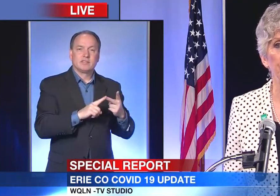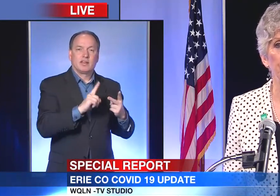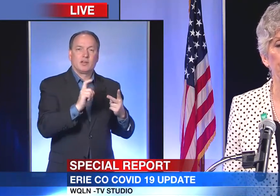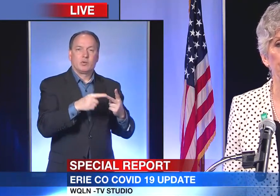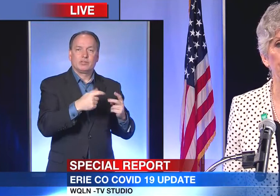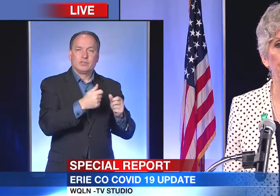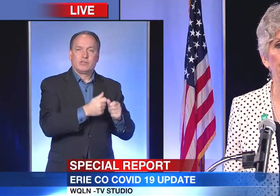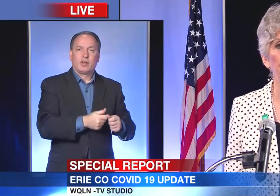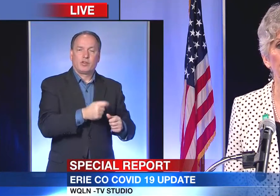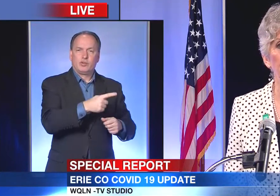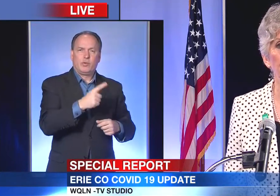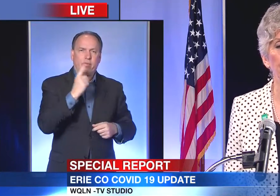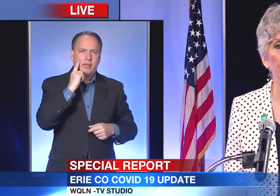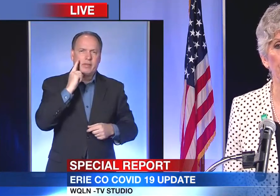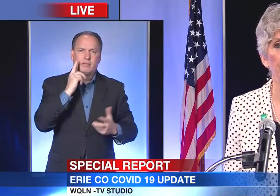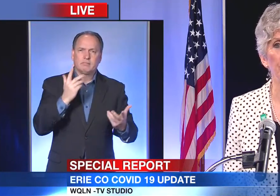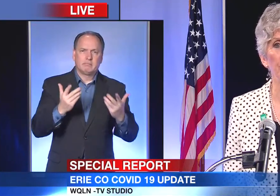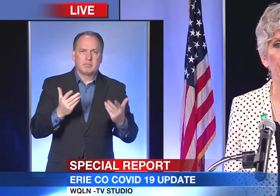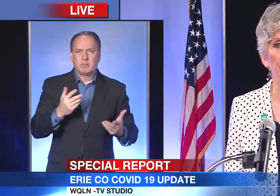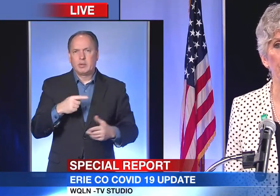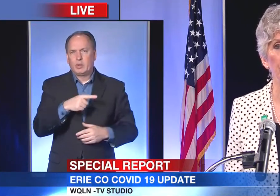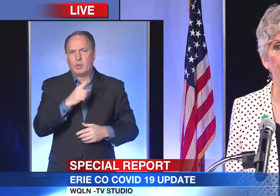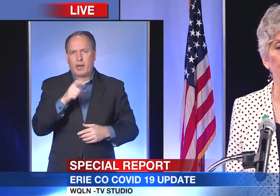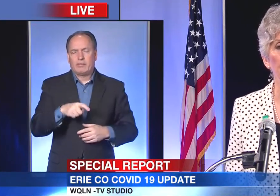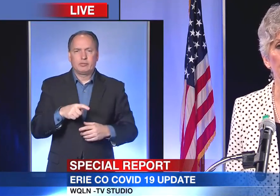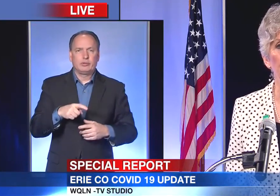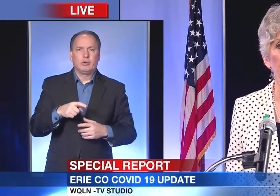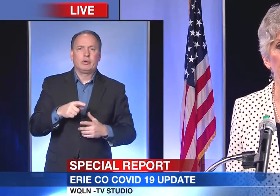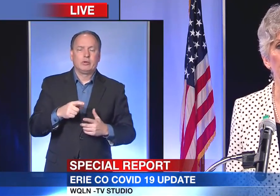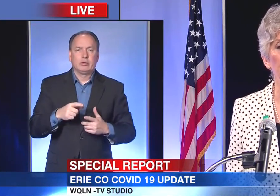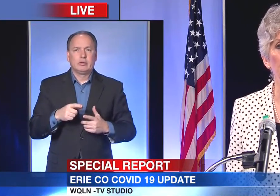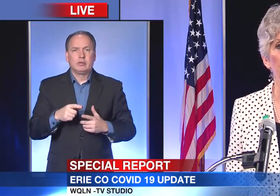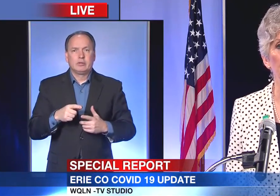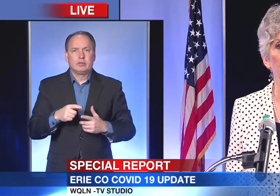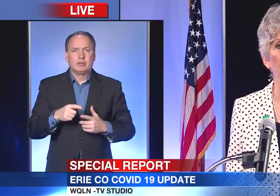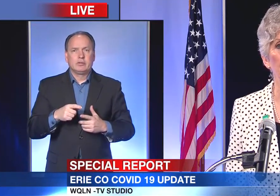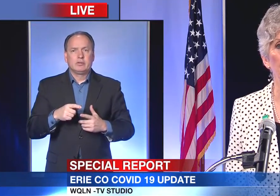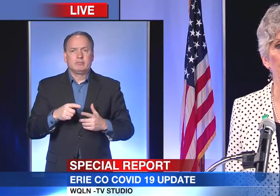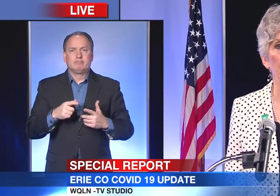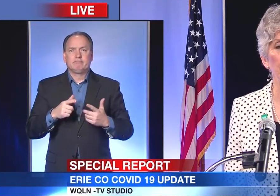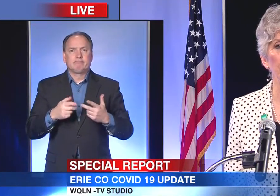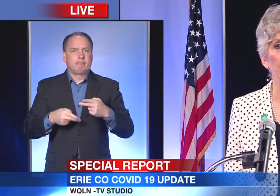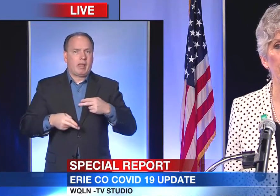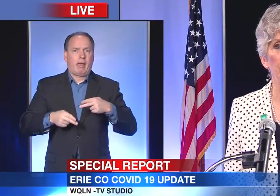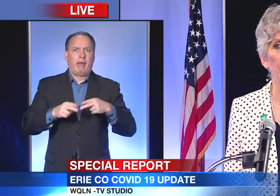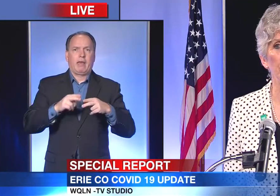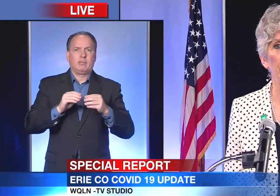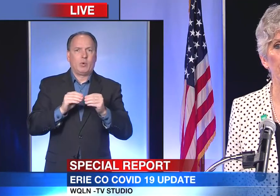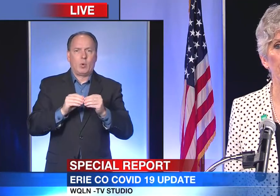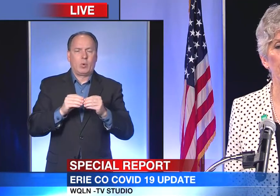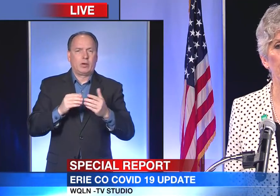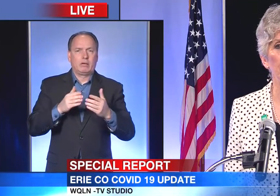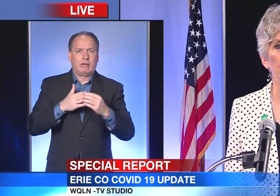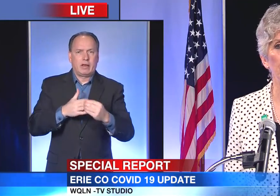THEN WE WILL MOVE FORWARD. QUICK FOLLOW-UP, DO YOU ANTICIPATE THAT YOU'LL HAVE TO